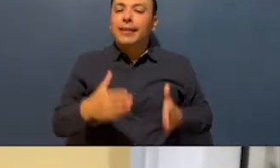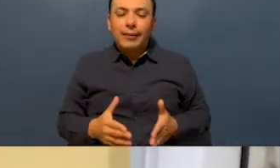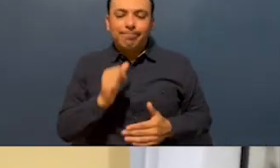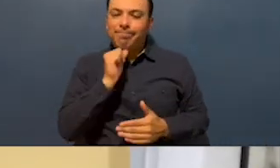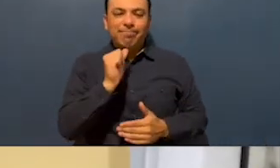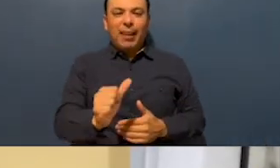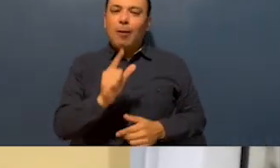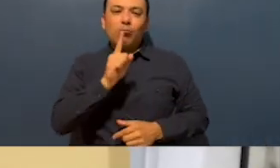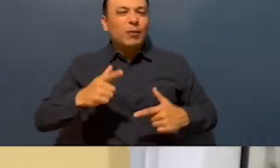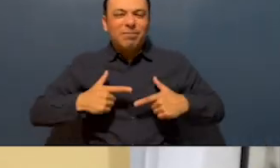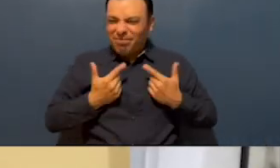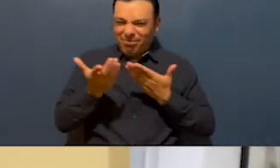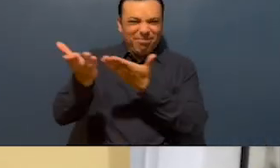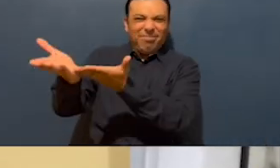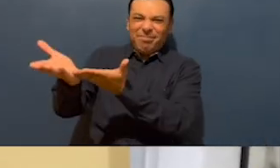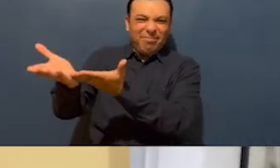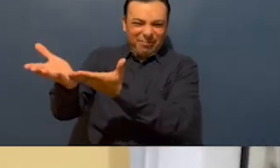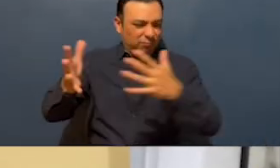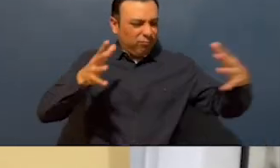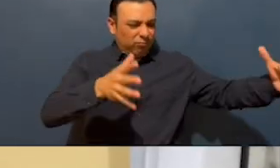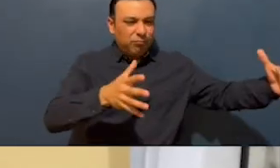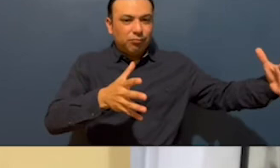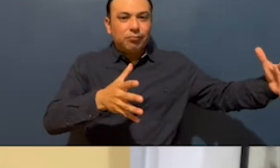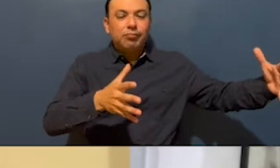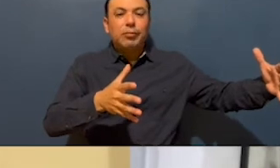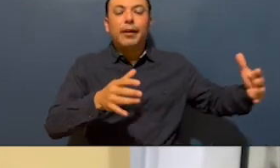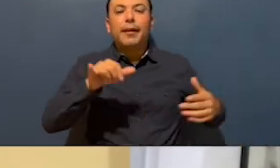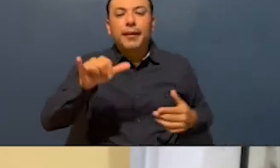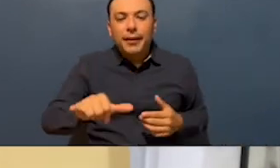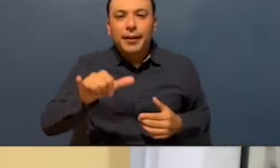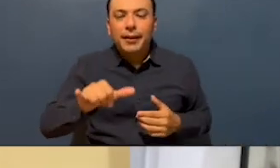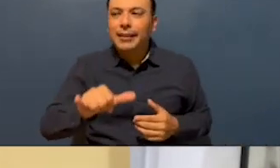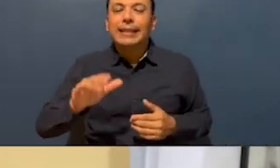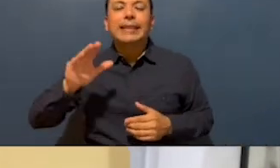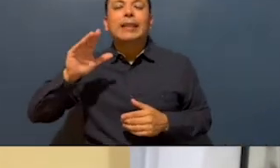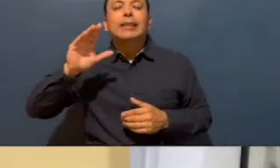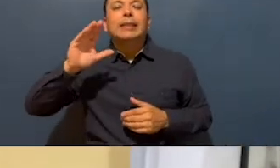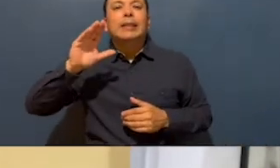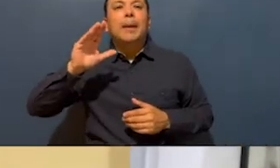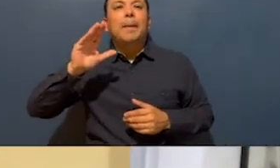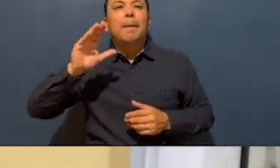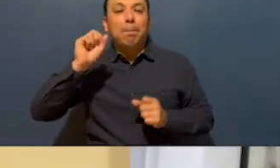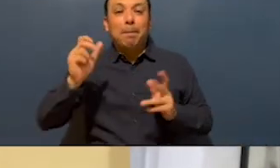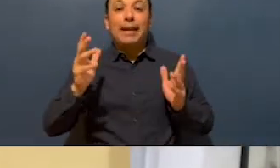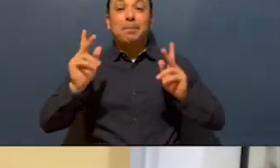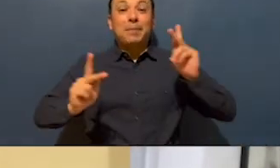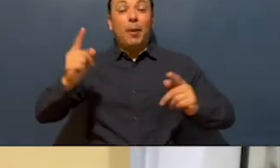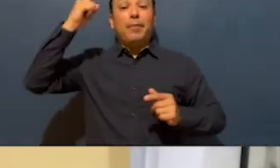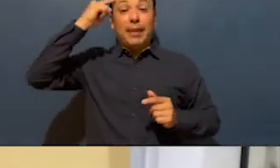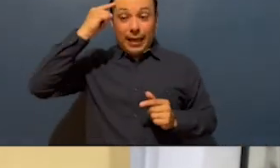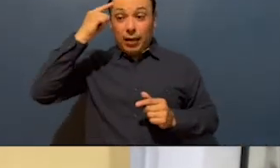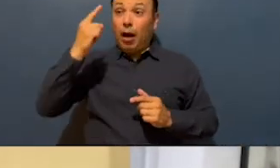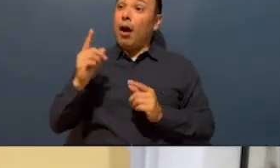navigate this field through, and sometimes it feels like there's only -- you can only succeed if